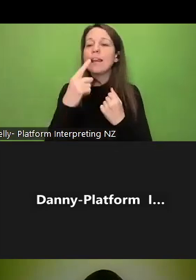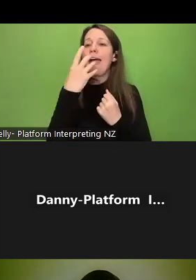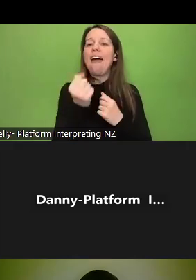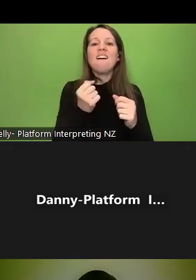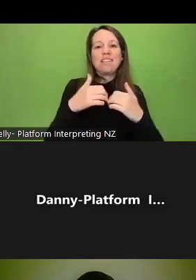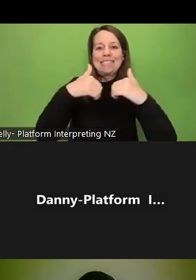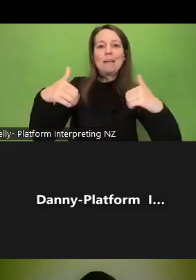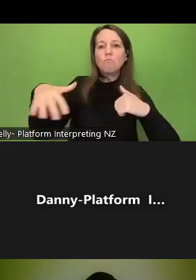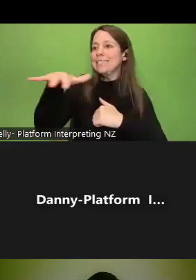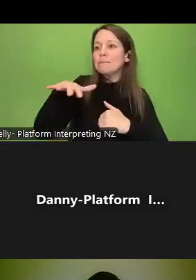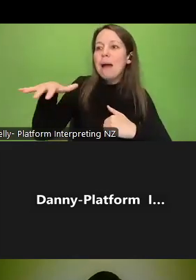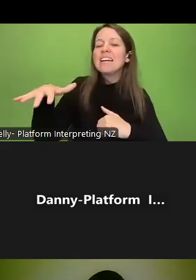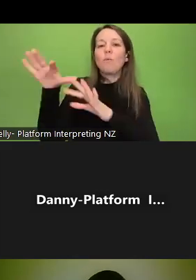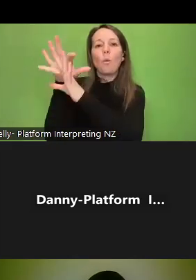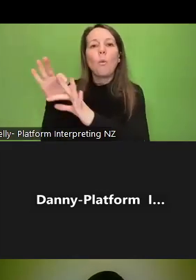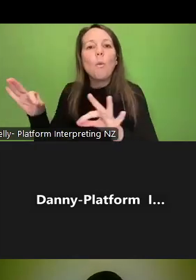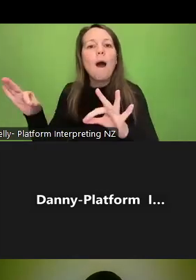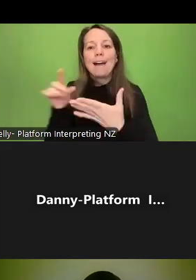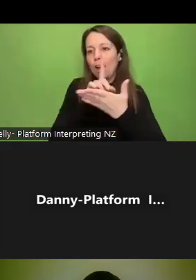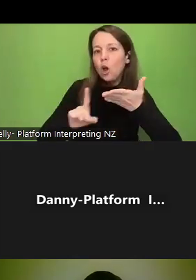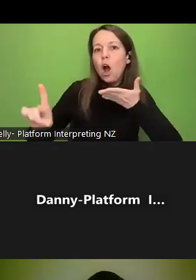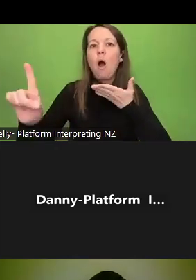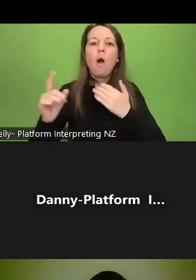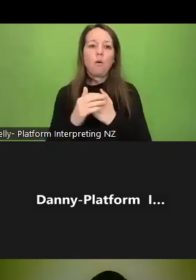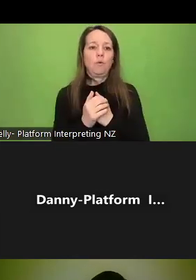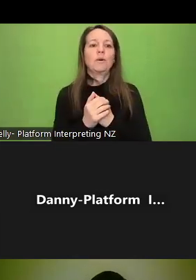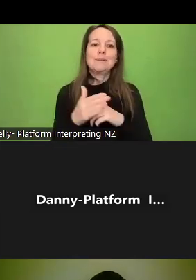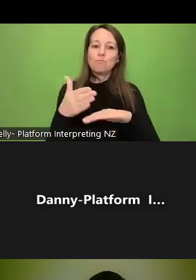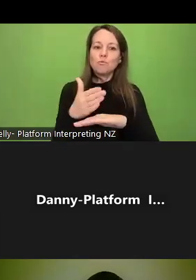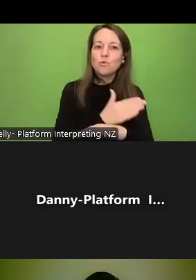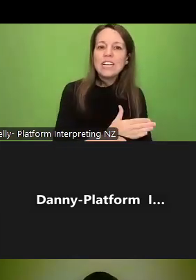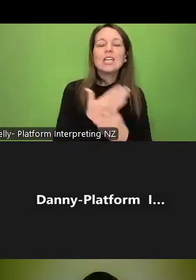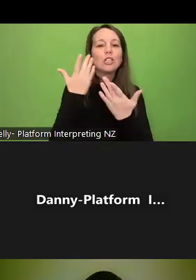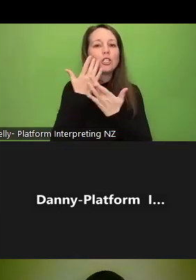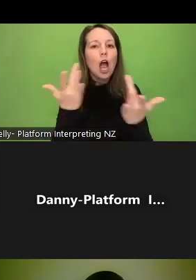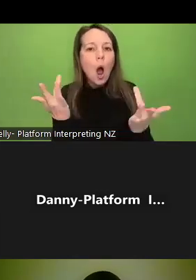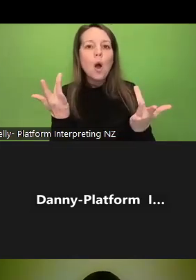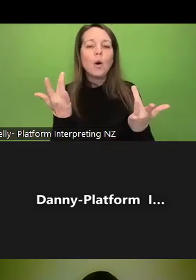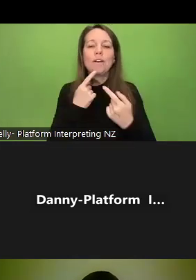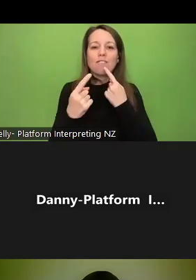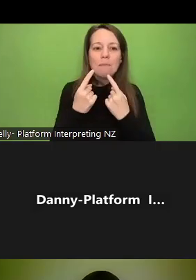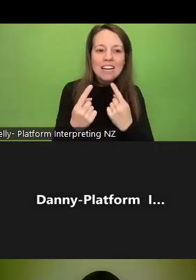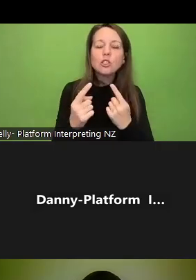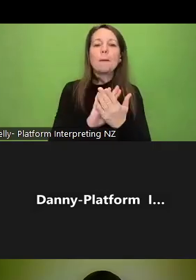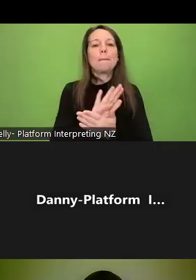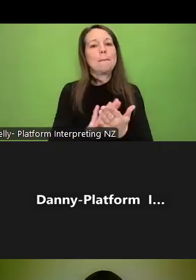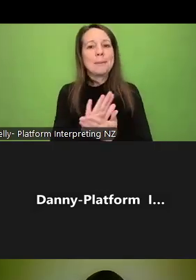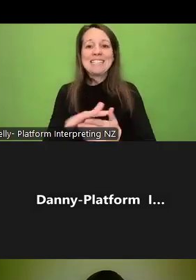Pre-show demonstrations and other features, to create a welcoming space and a welcoming environment.